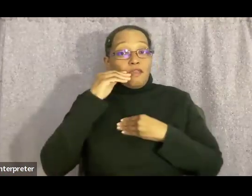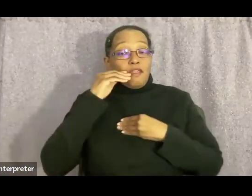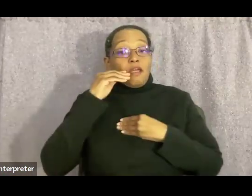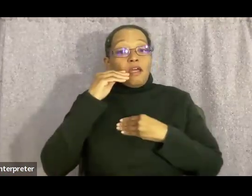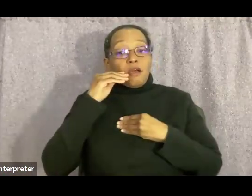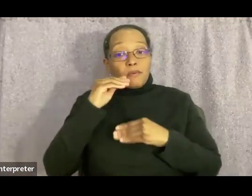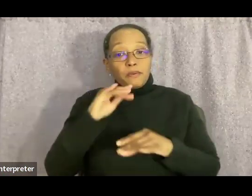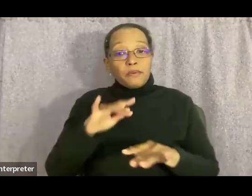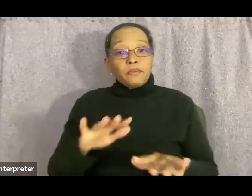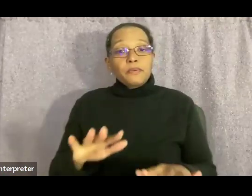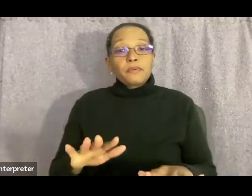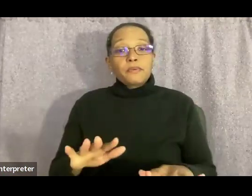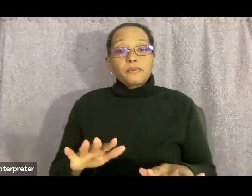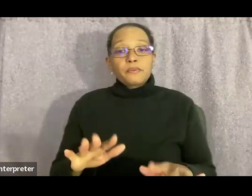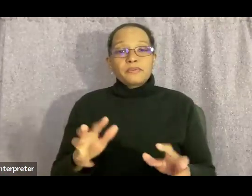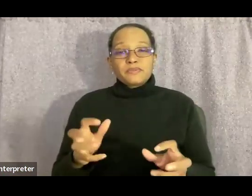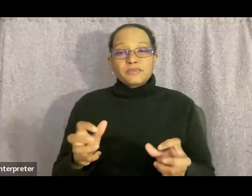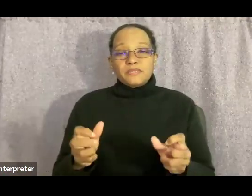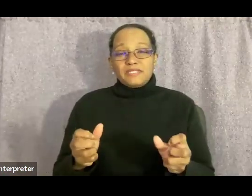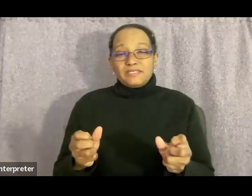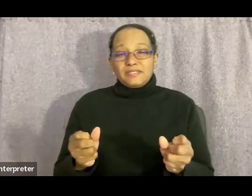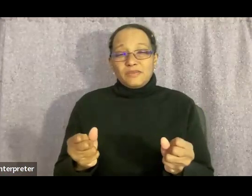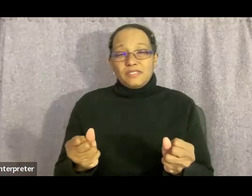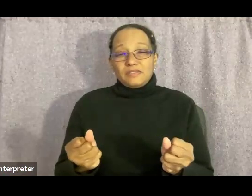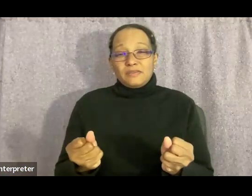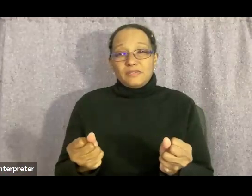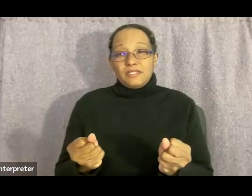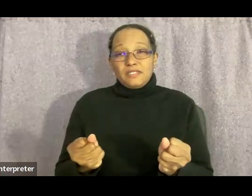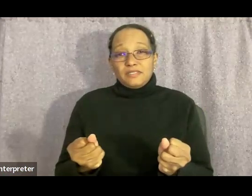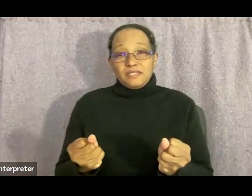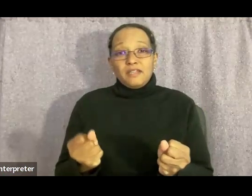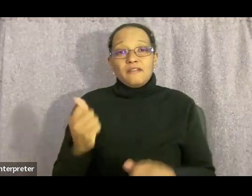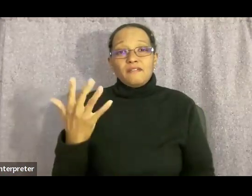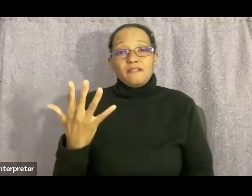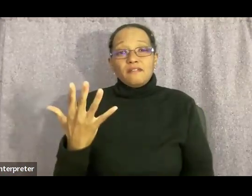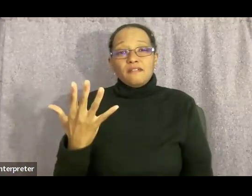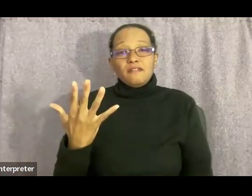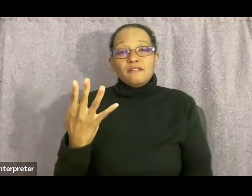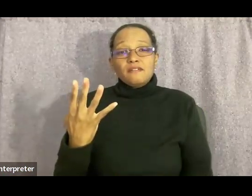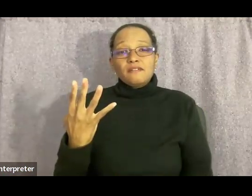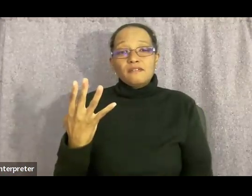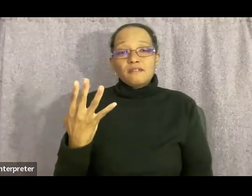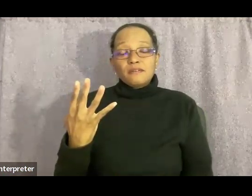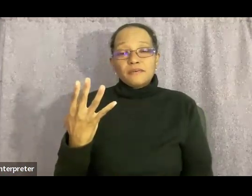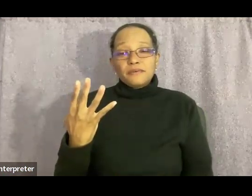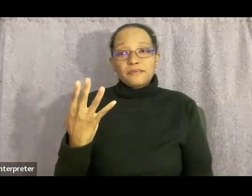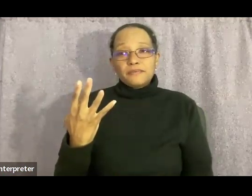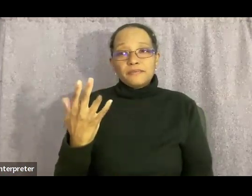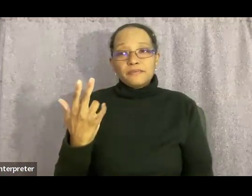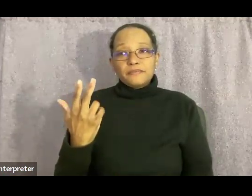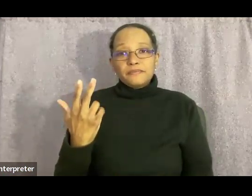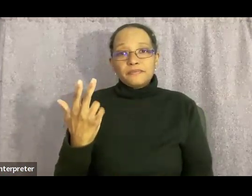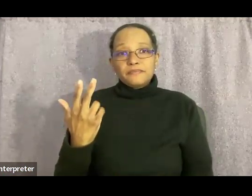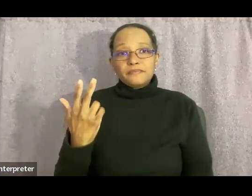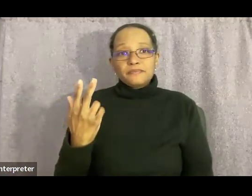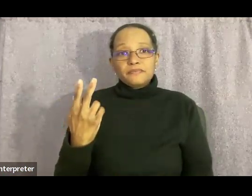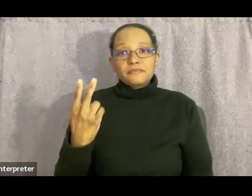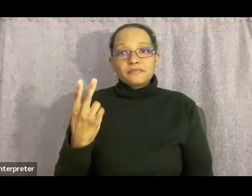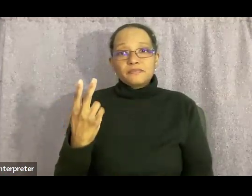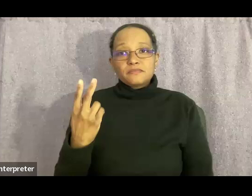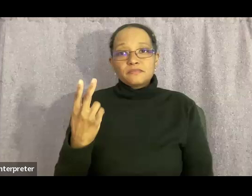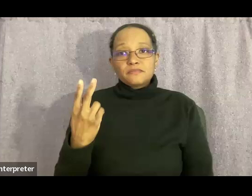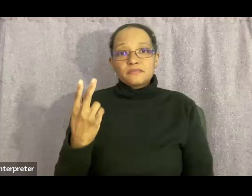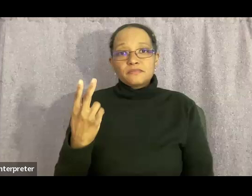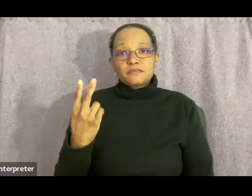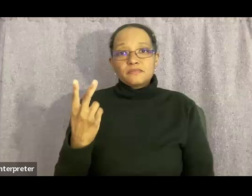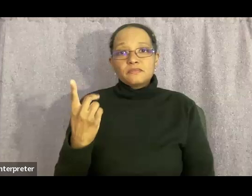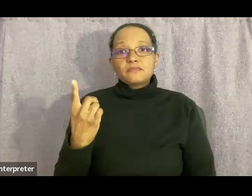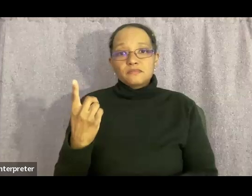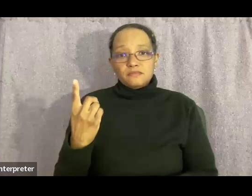We're squeezing, we're squeezing for five, four, three, two, one.